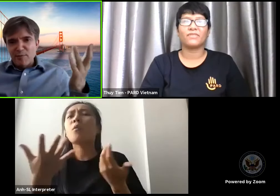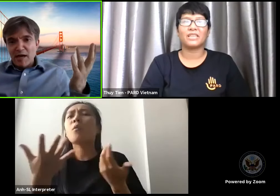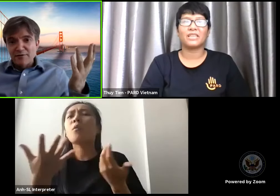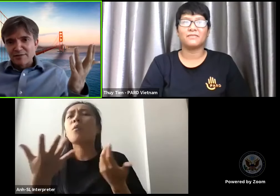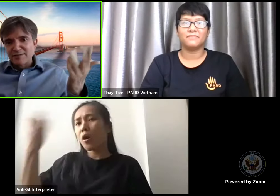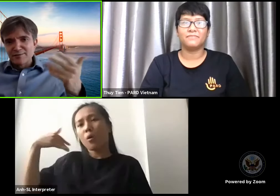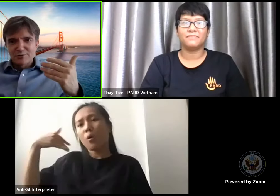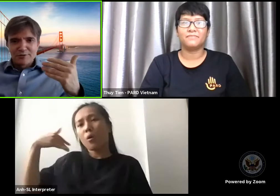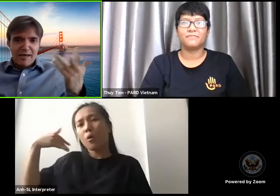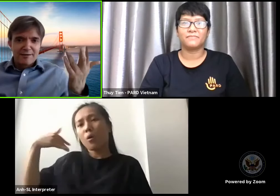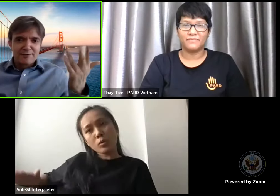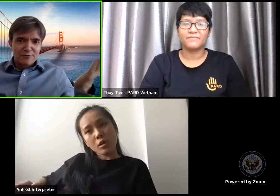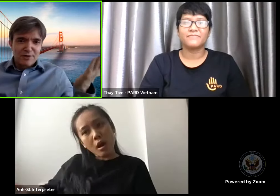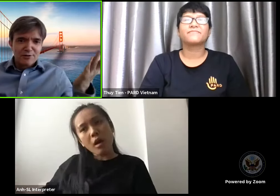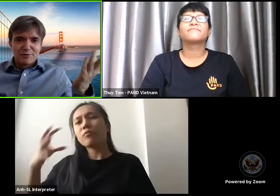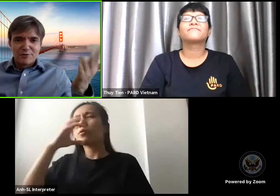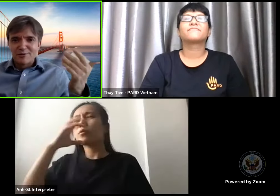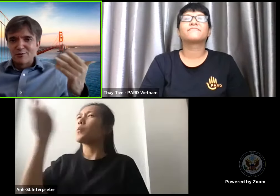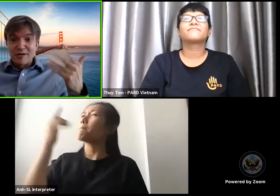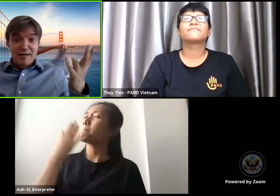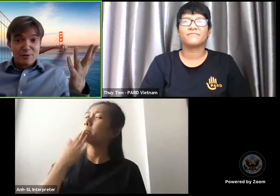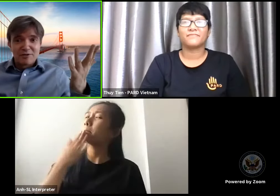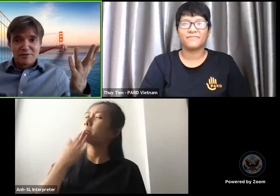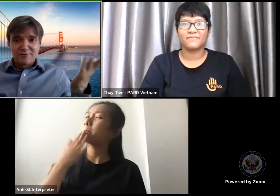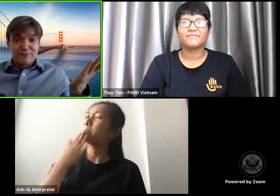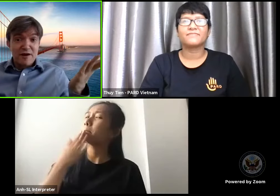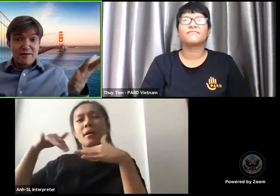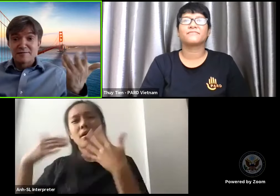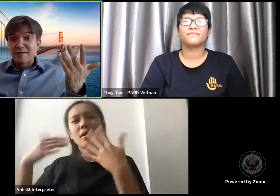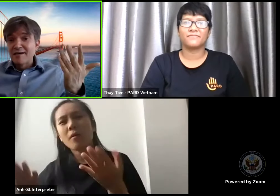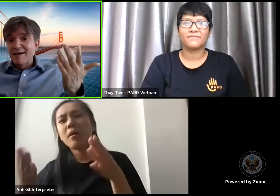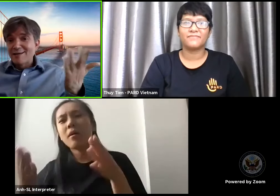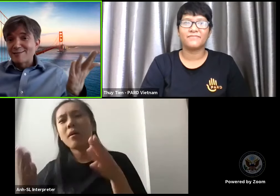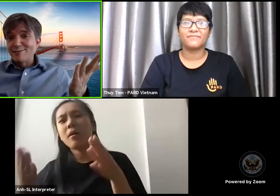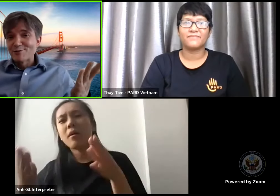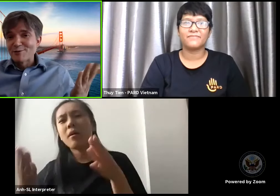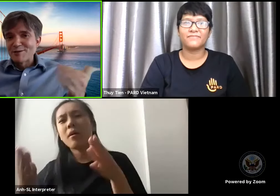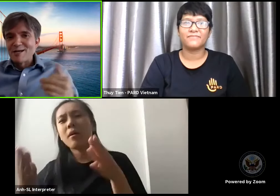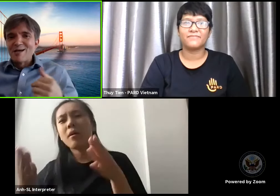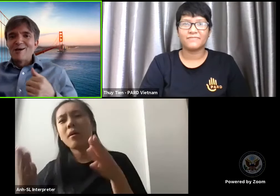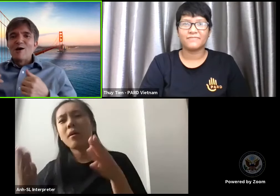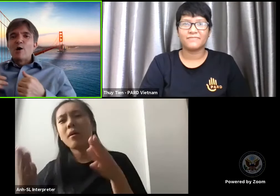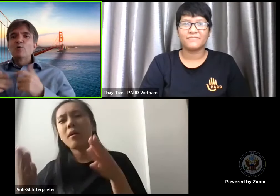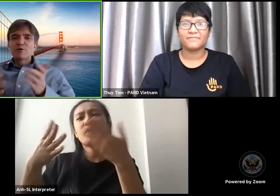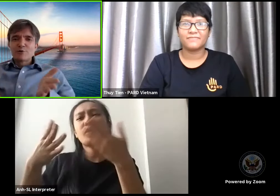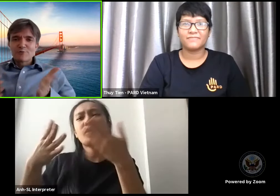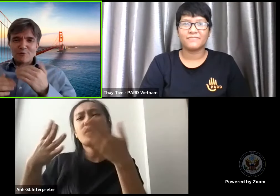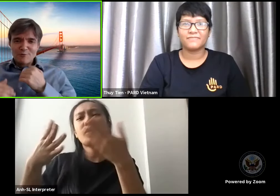a parent, or an aunt, or an uncle, or a neighbor, a friend, a teacher -- Who is your role model?